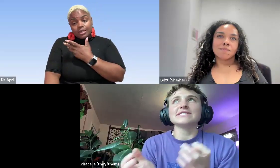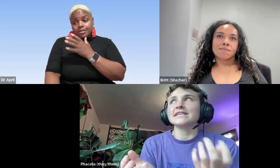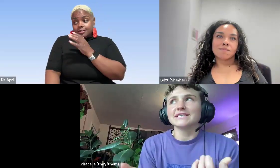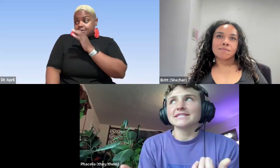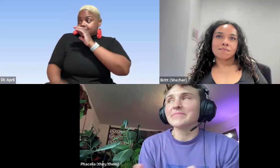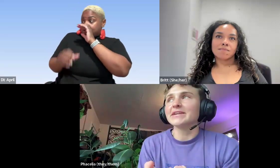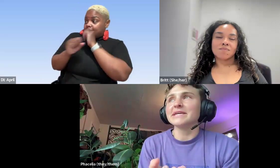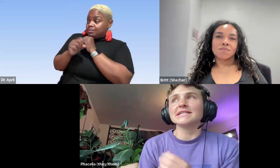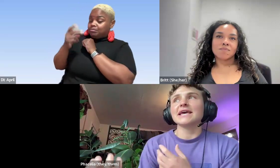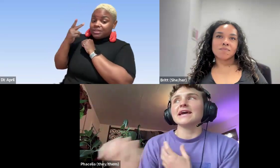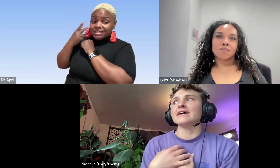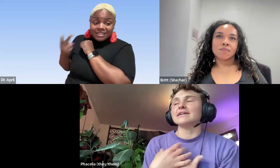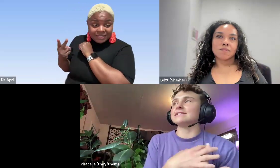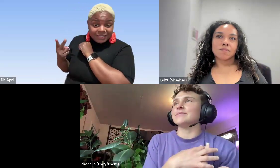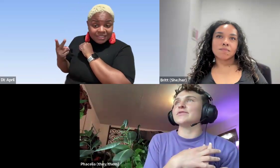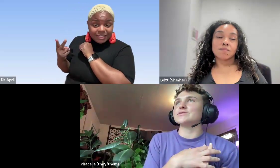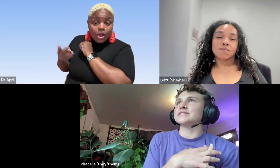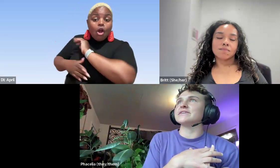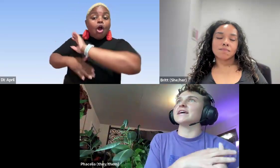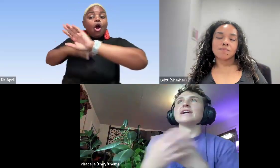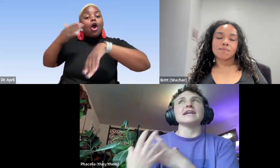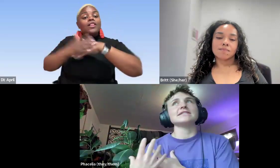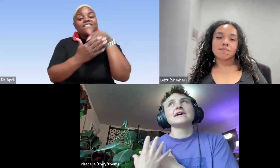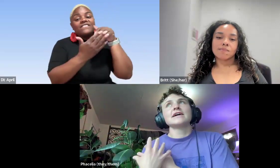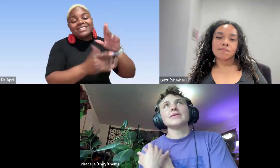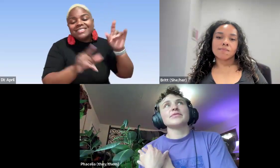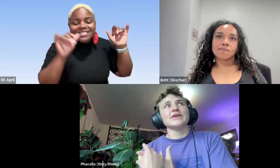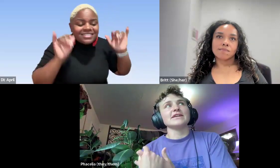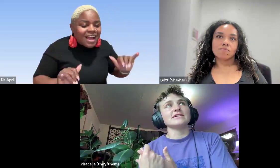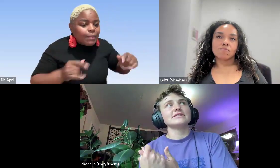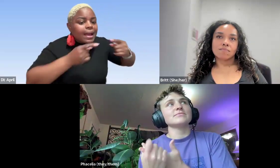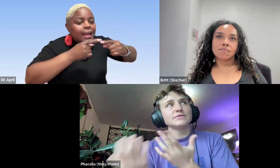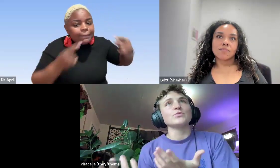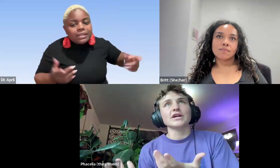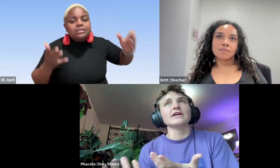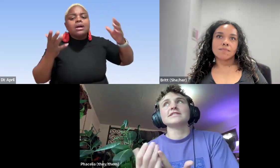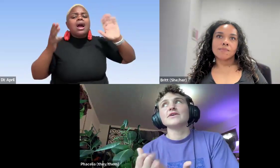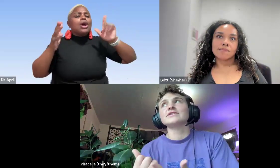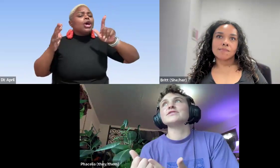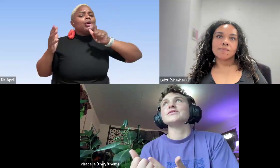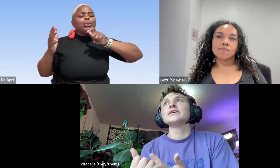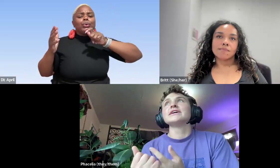facing the same enemy as care, as disabled folks receiving care and as care providers, mostly working-class folks who